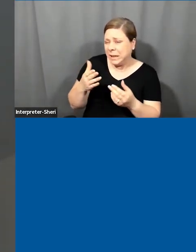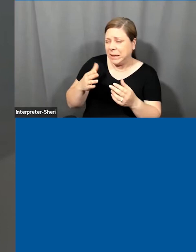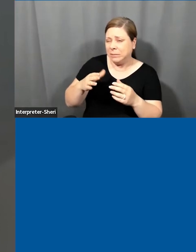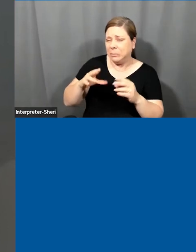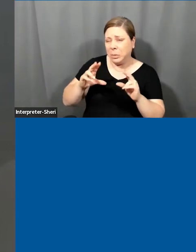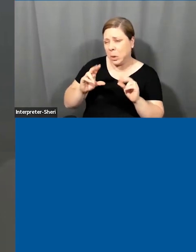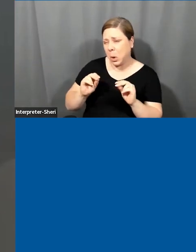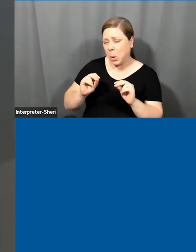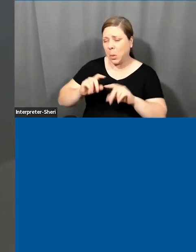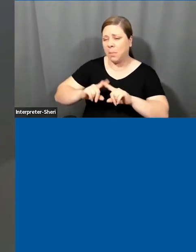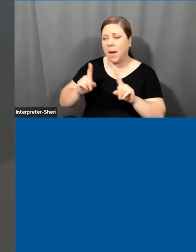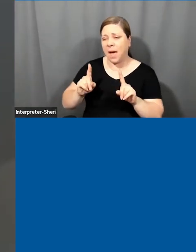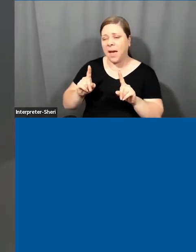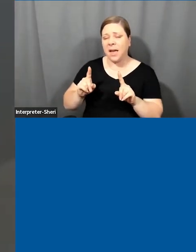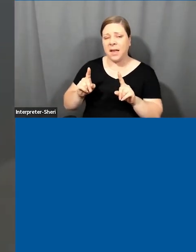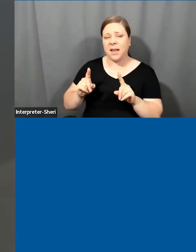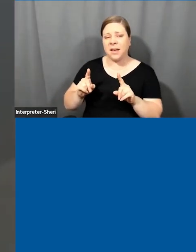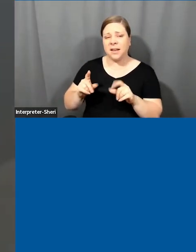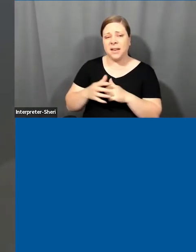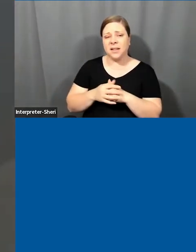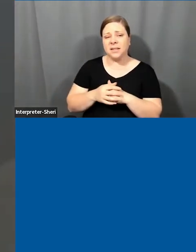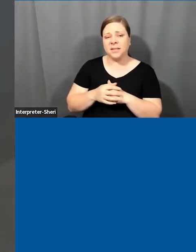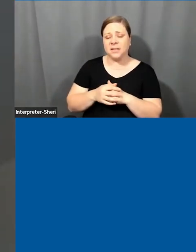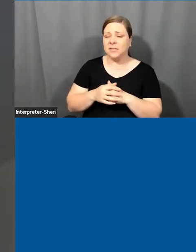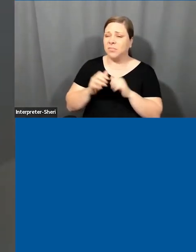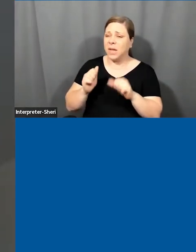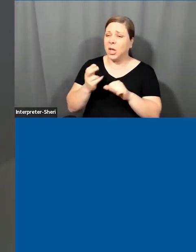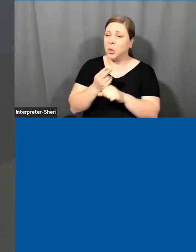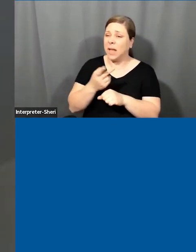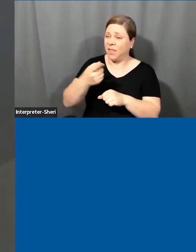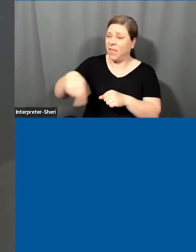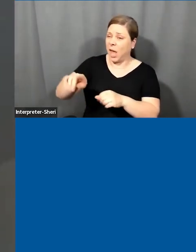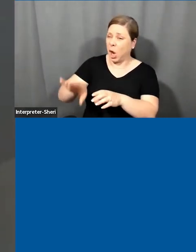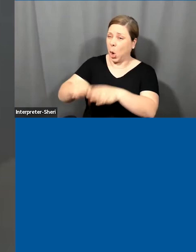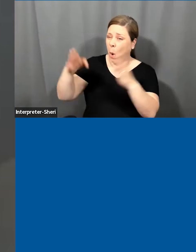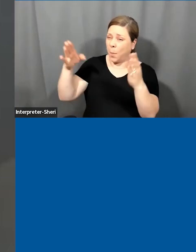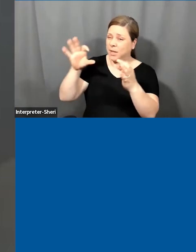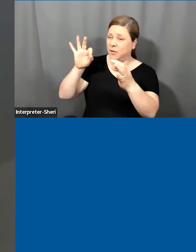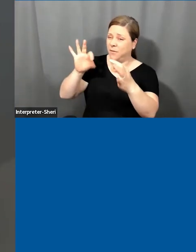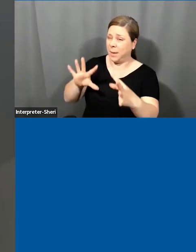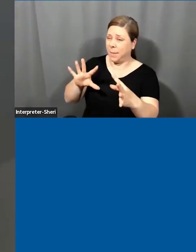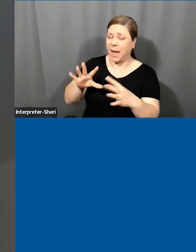and they are very open to feedback. So the last time I actually tried to create something and use accounts,